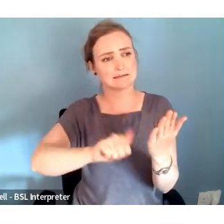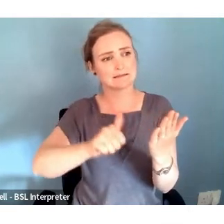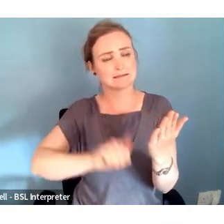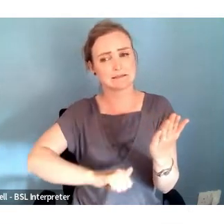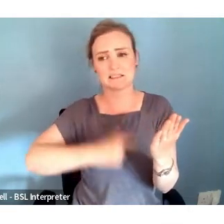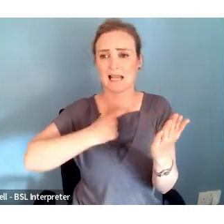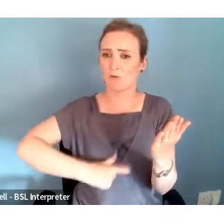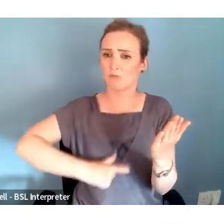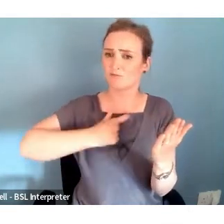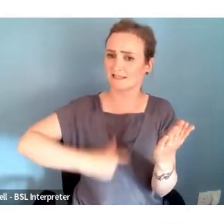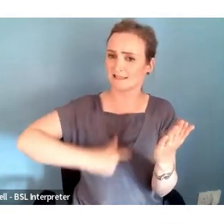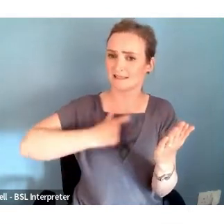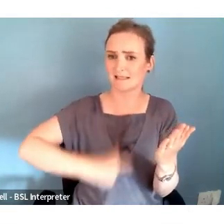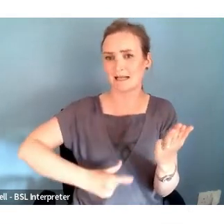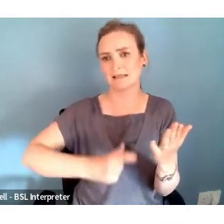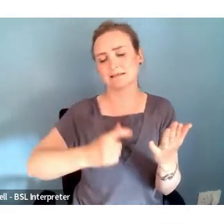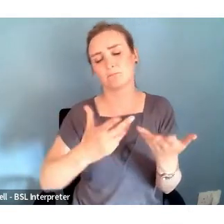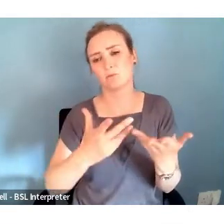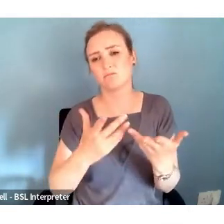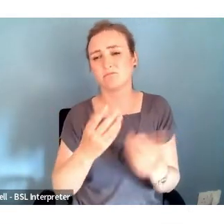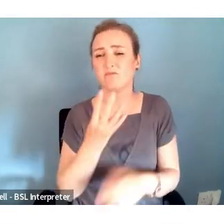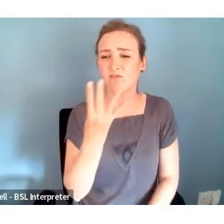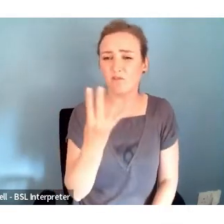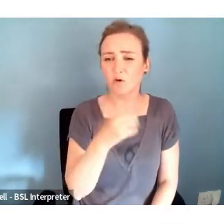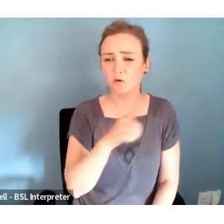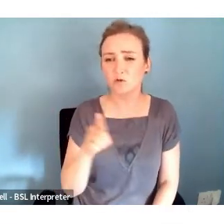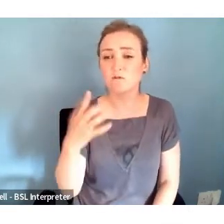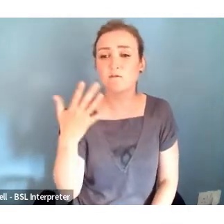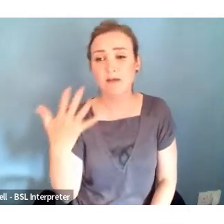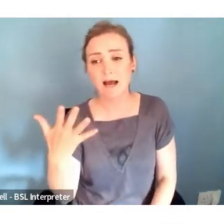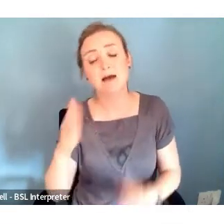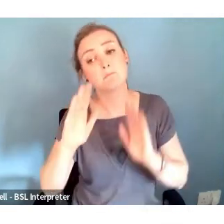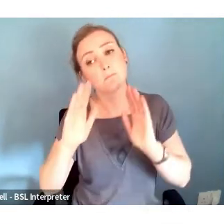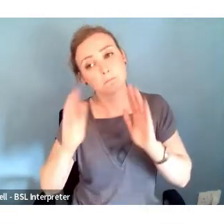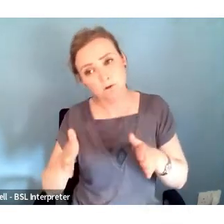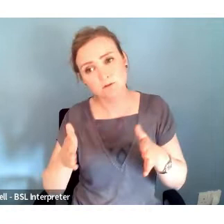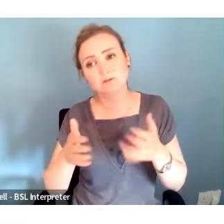five must-haves that go in the advert so people don't self-select themselves